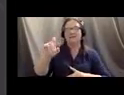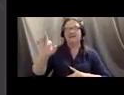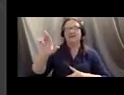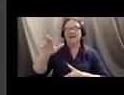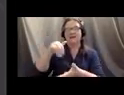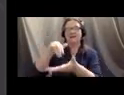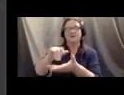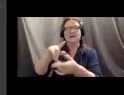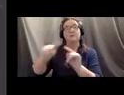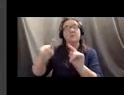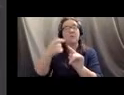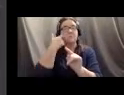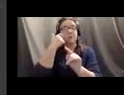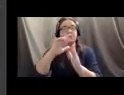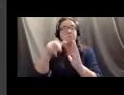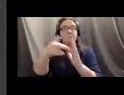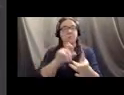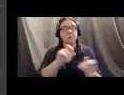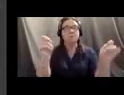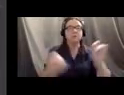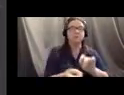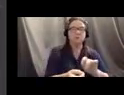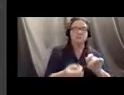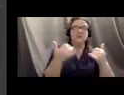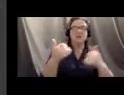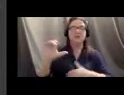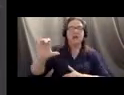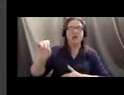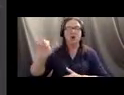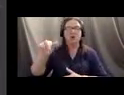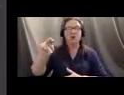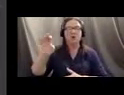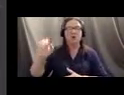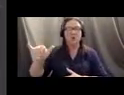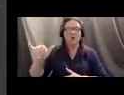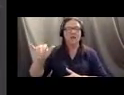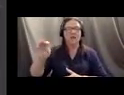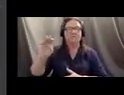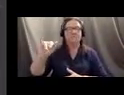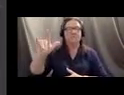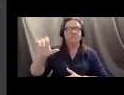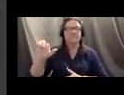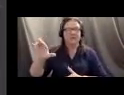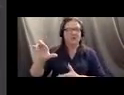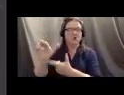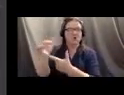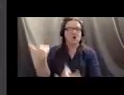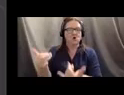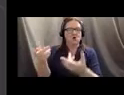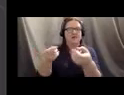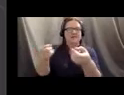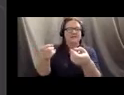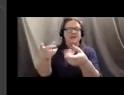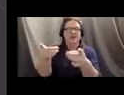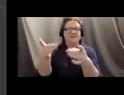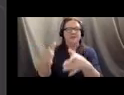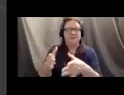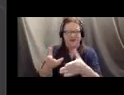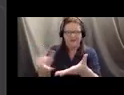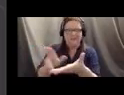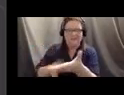But my role has shifted.... having a little trouble getting on the meeting.